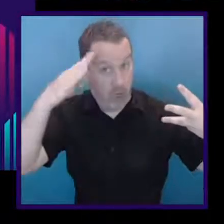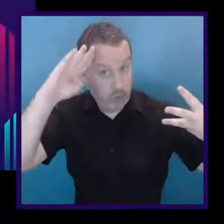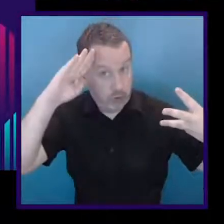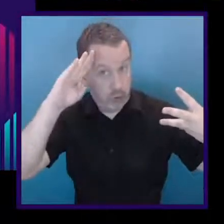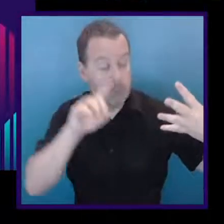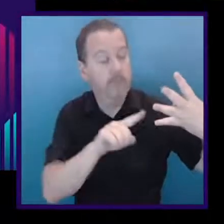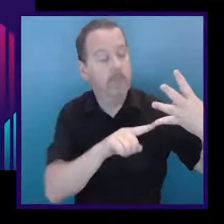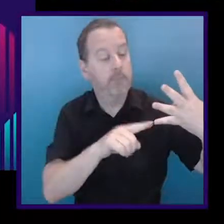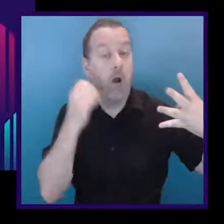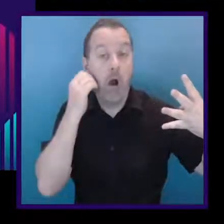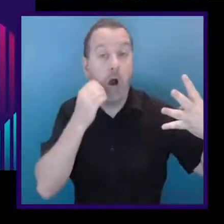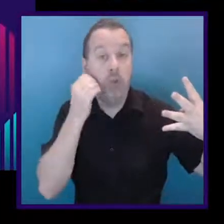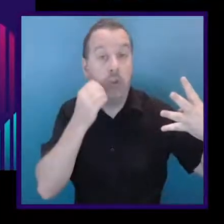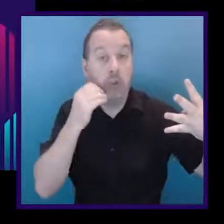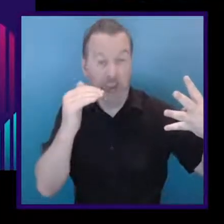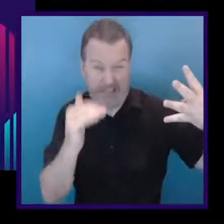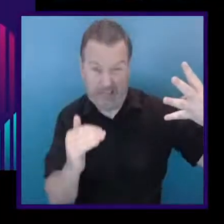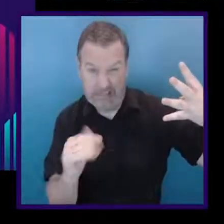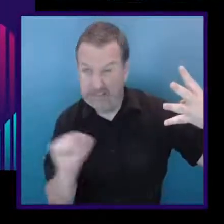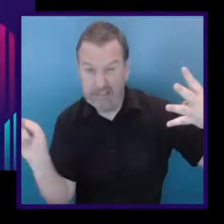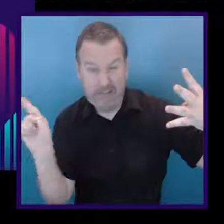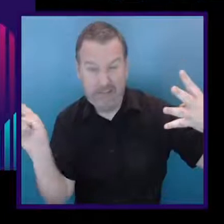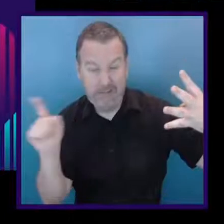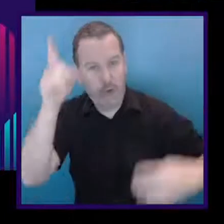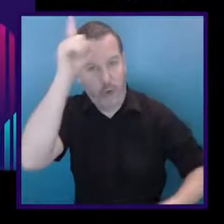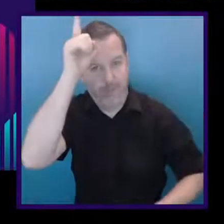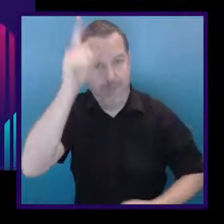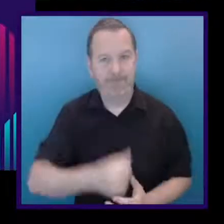and on the orange line at the very bottom we have German.